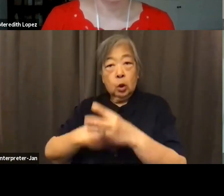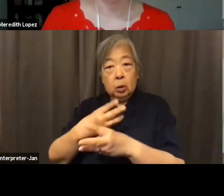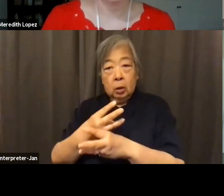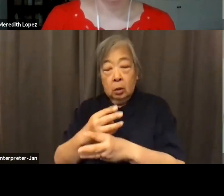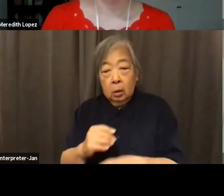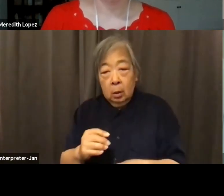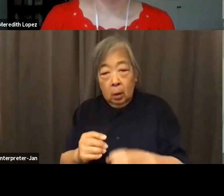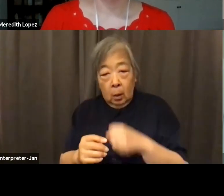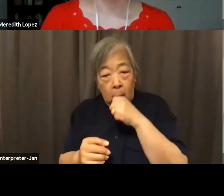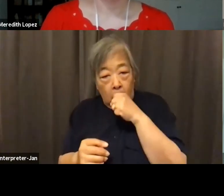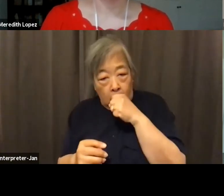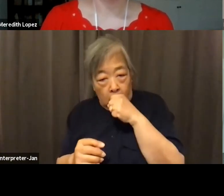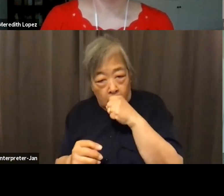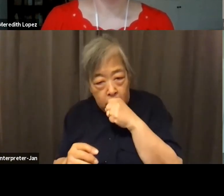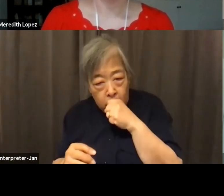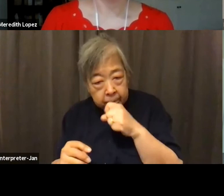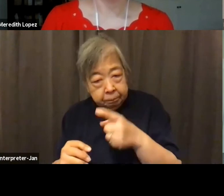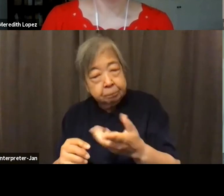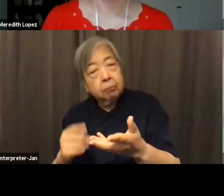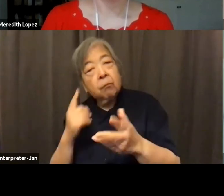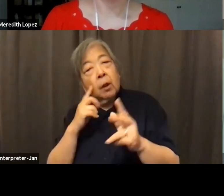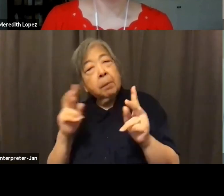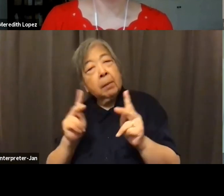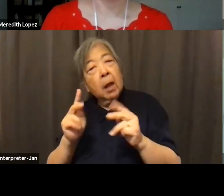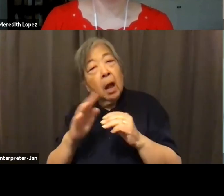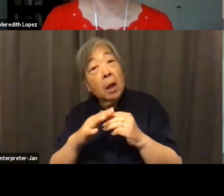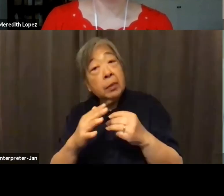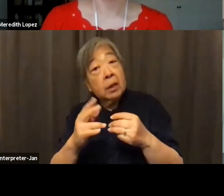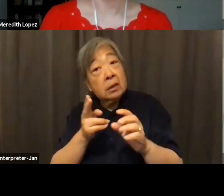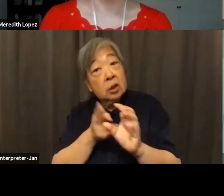Again, those of you on this call, you may need to be that advocate.